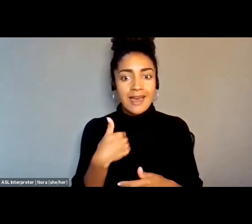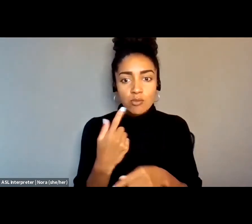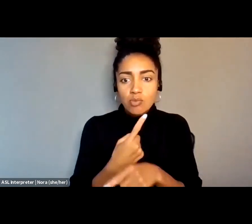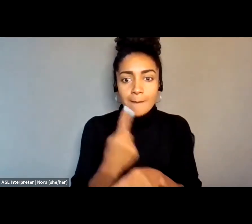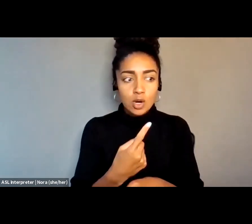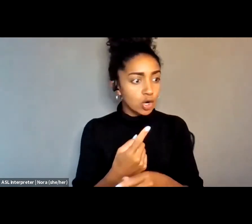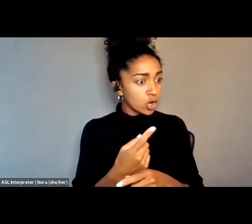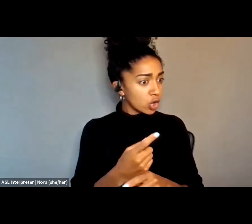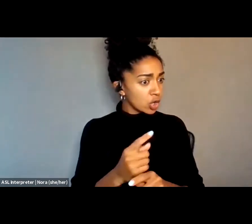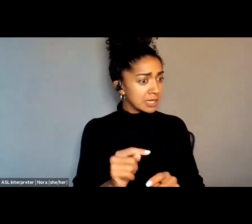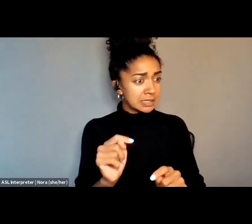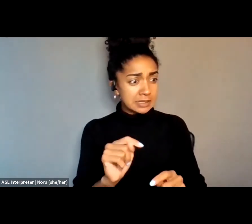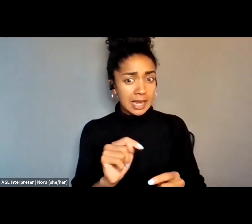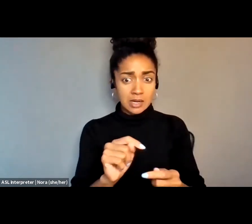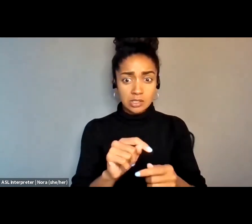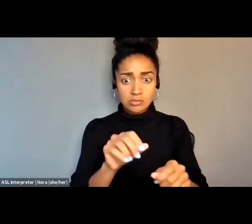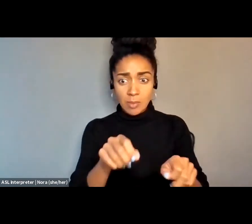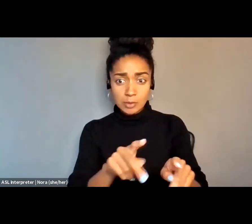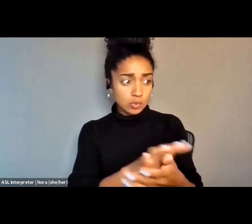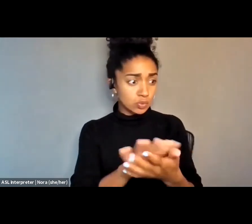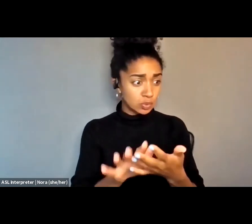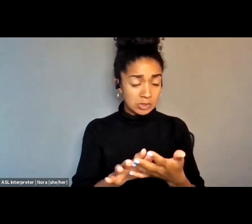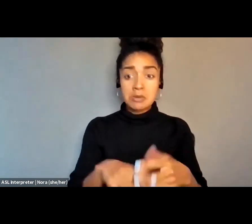and often we went to school on an empty stomach.